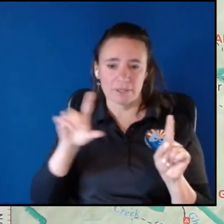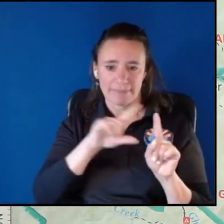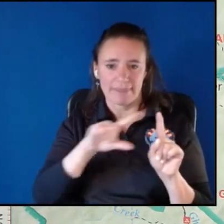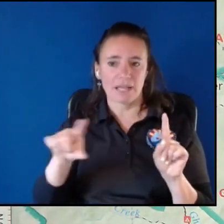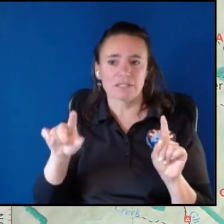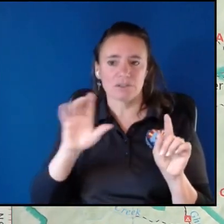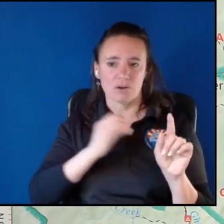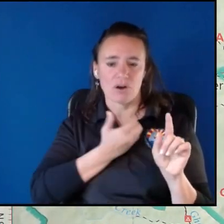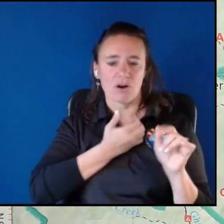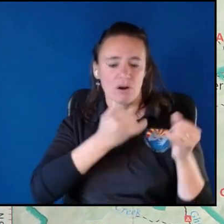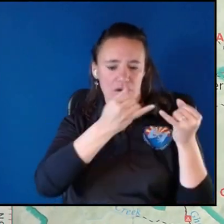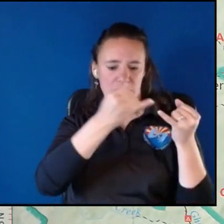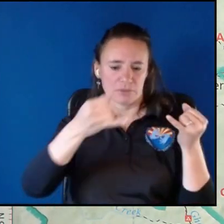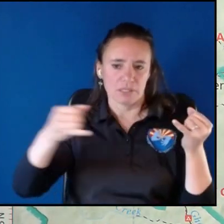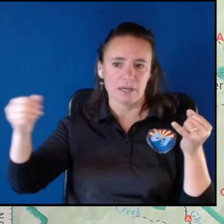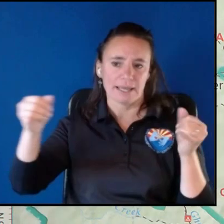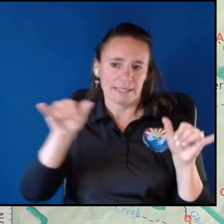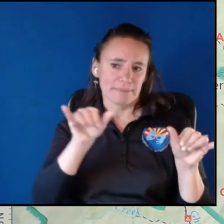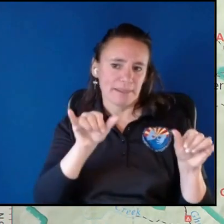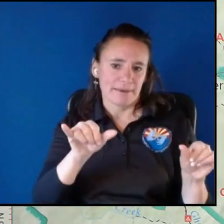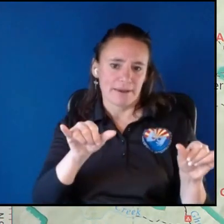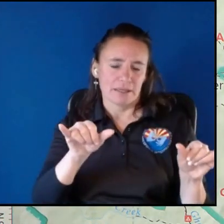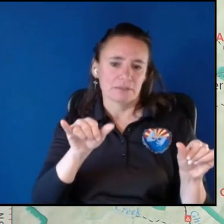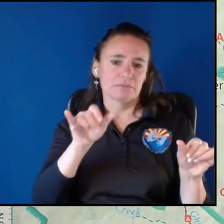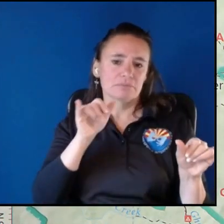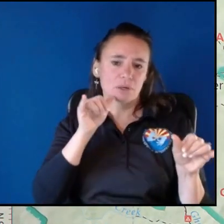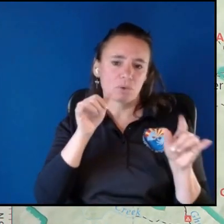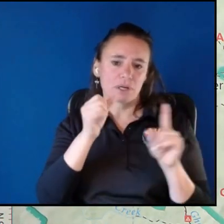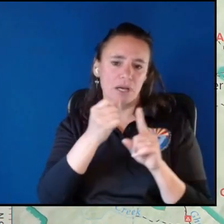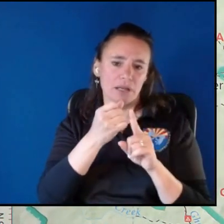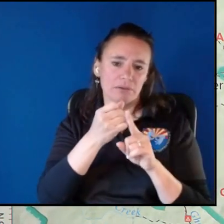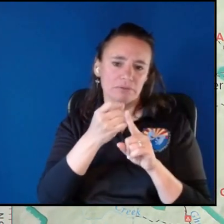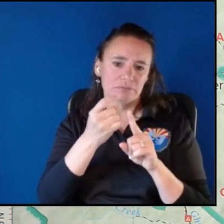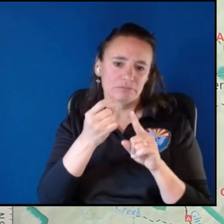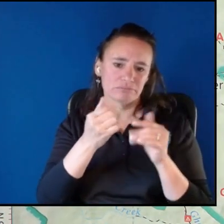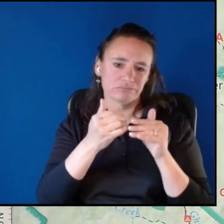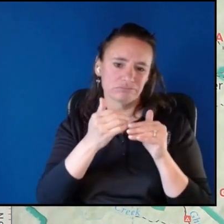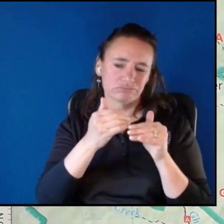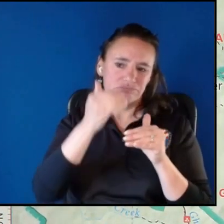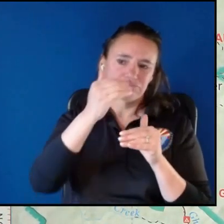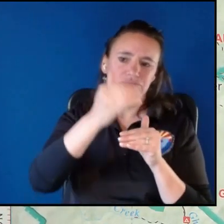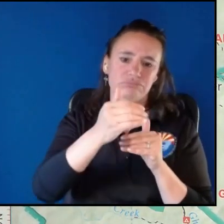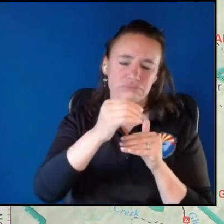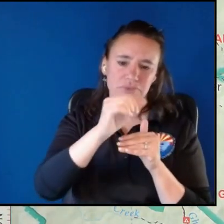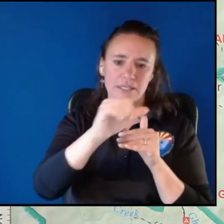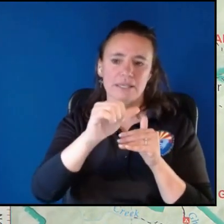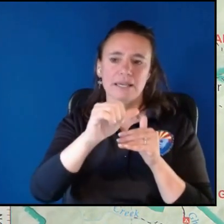we're coming off here in this area here and kind of bringing in a secondary control line that will become the